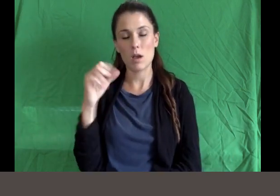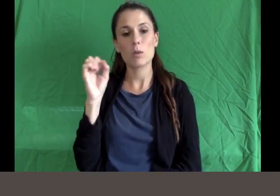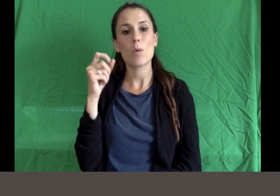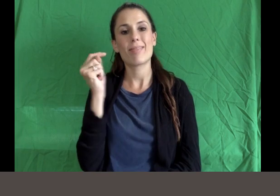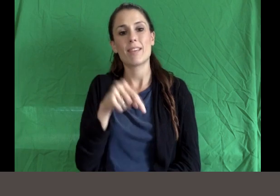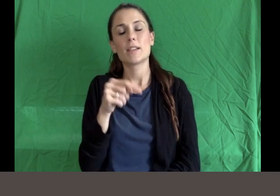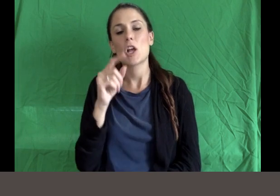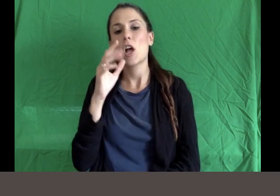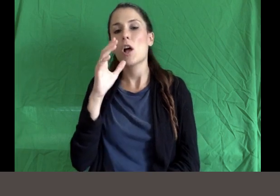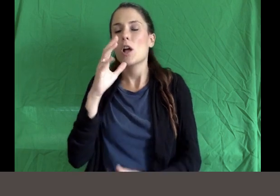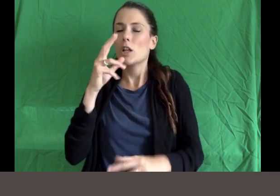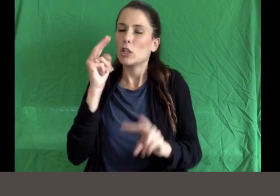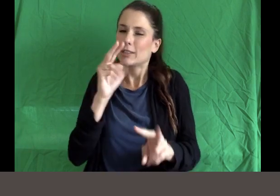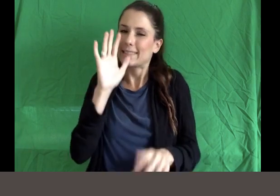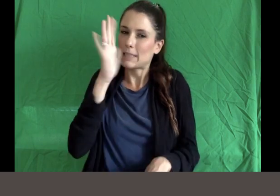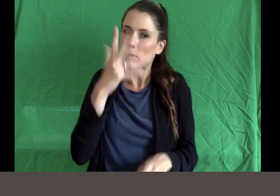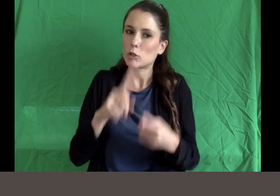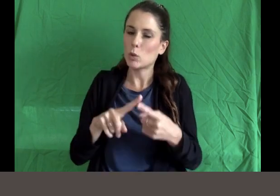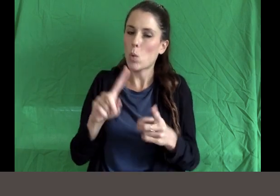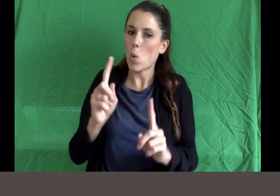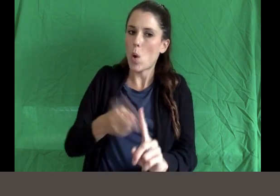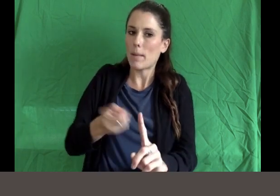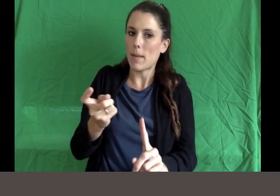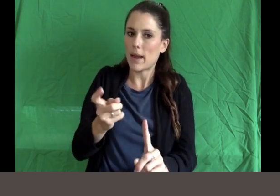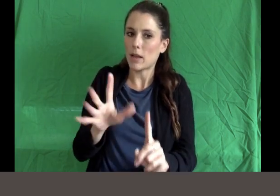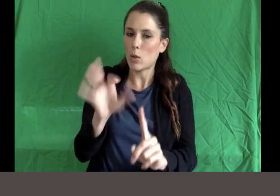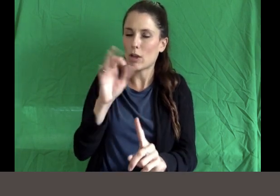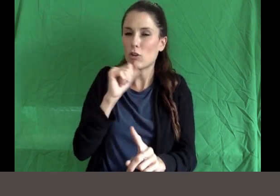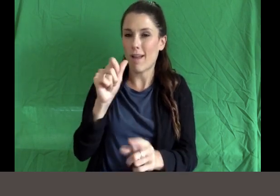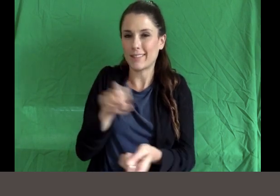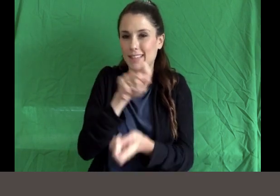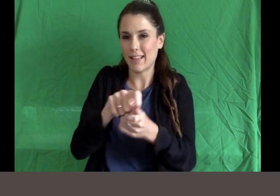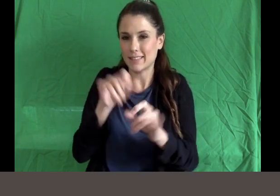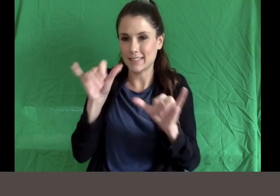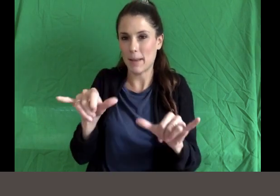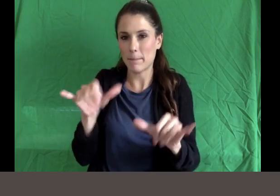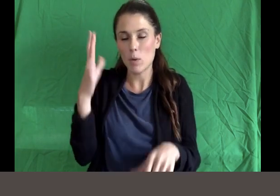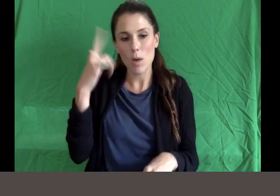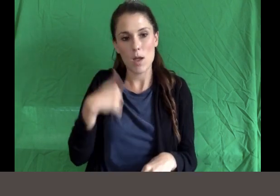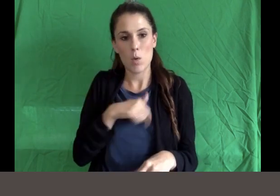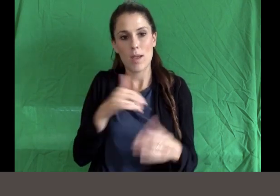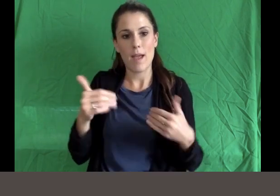Matplotlib to give me five of them back now my favorite is the multiple locator here at the bottom